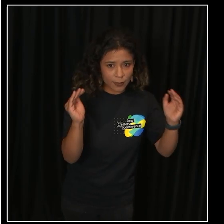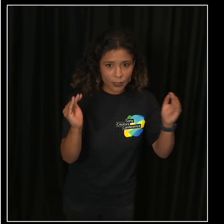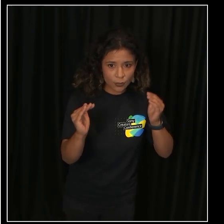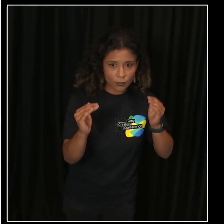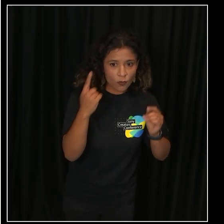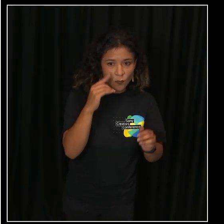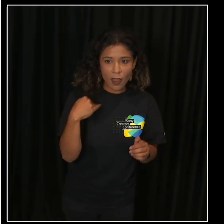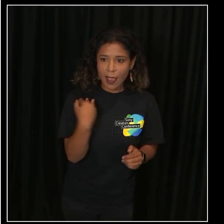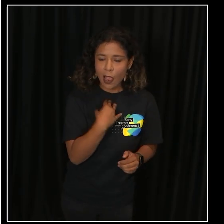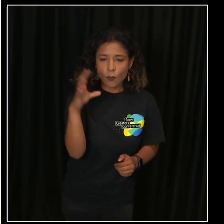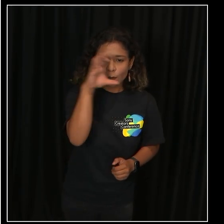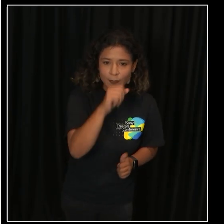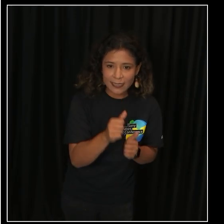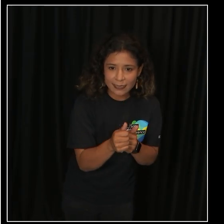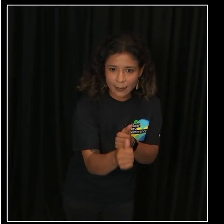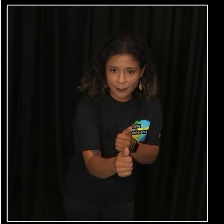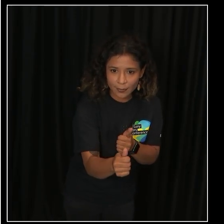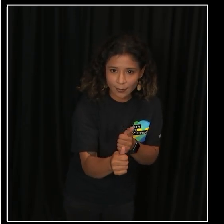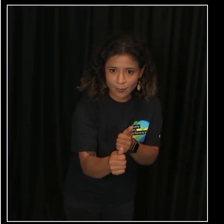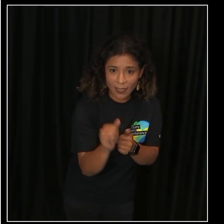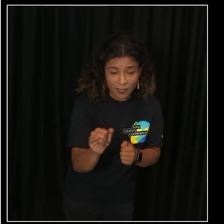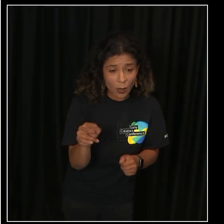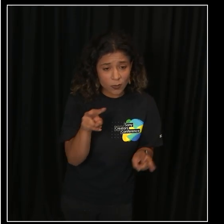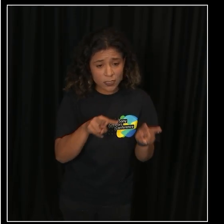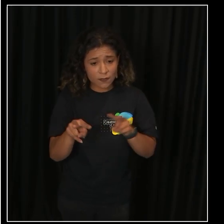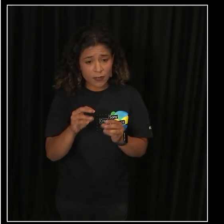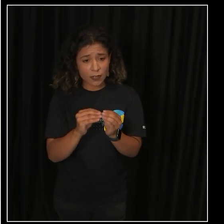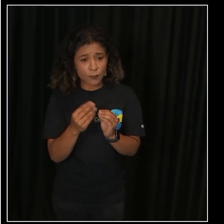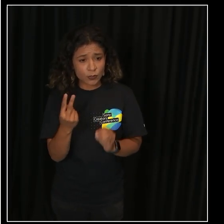And remember, that was observation number two, that we just need to interpolate these depths